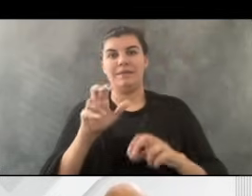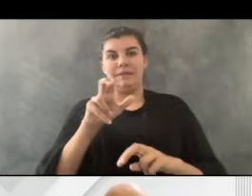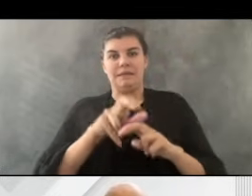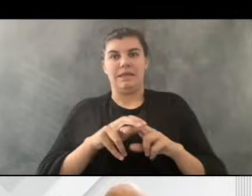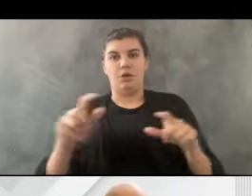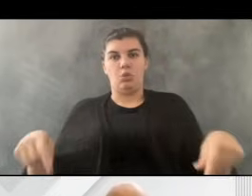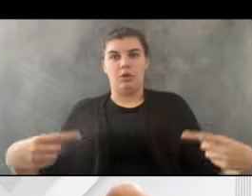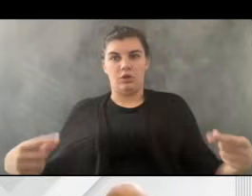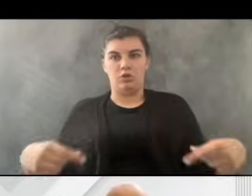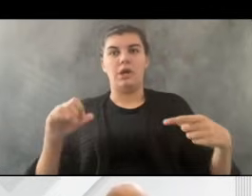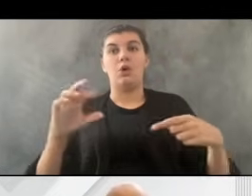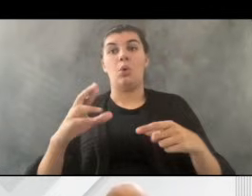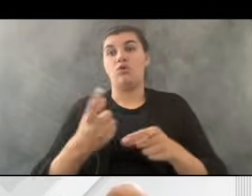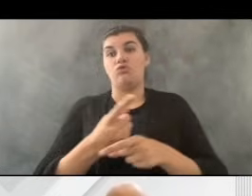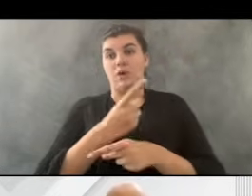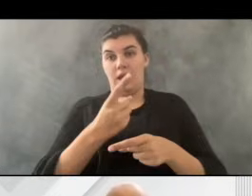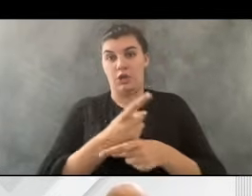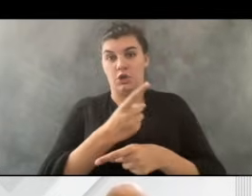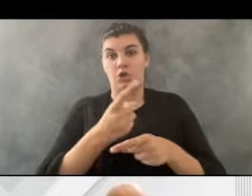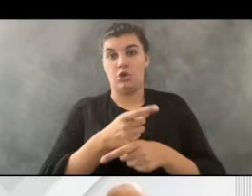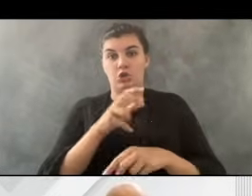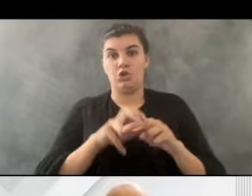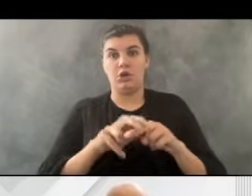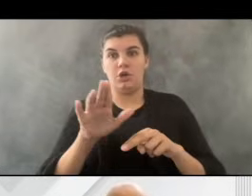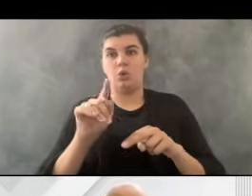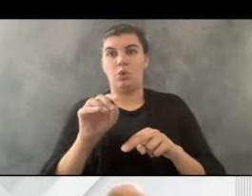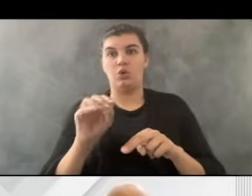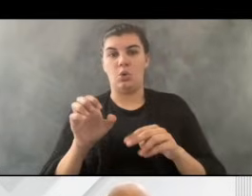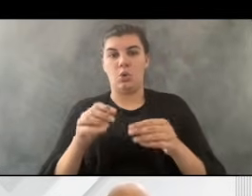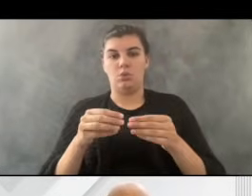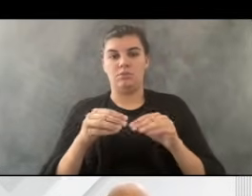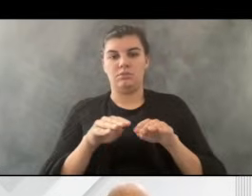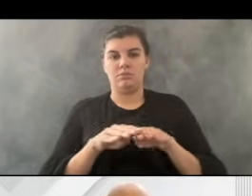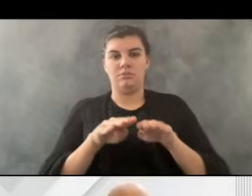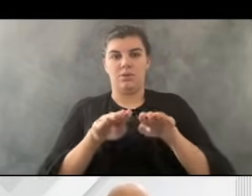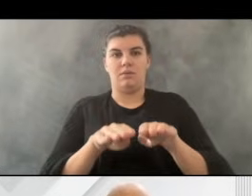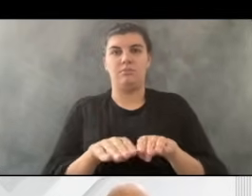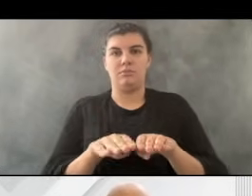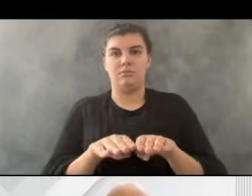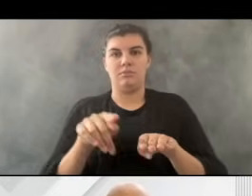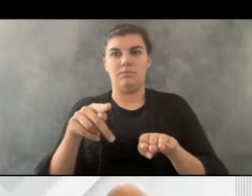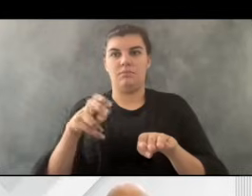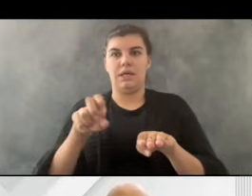regular chair, your toes come before your knees. So knee clearance is the space